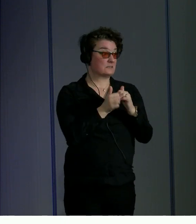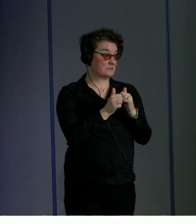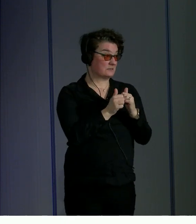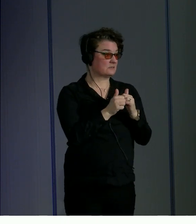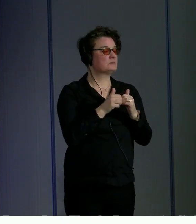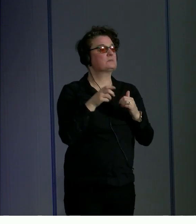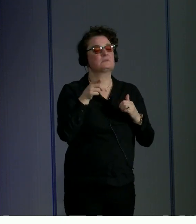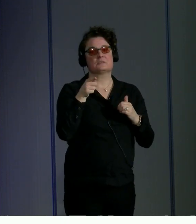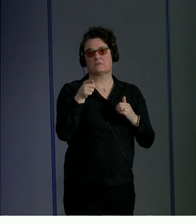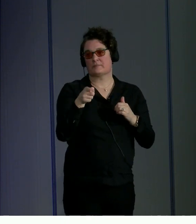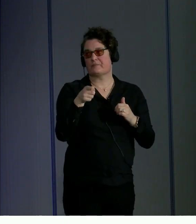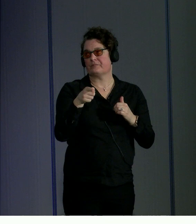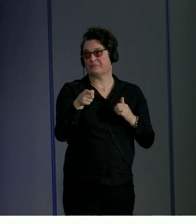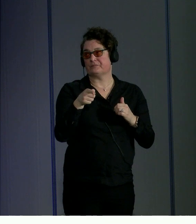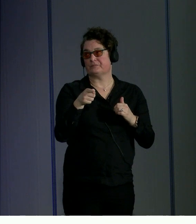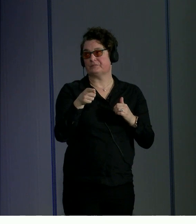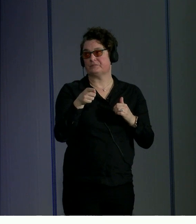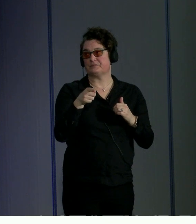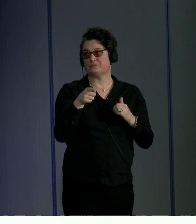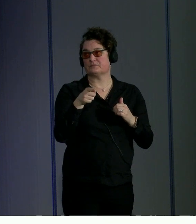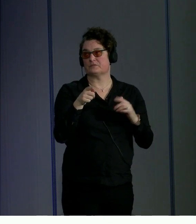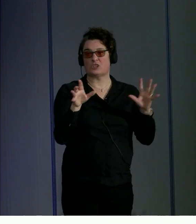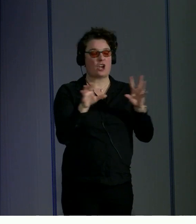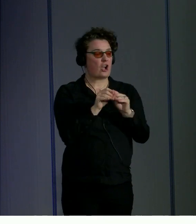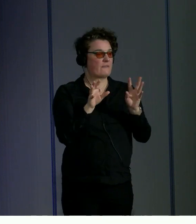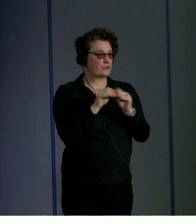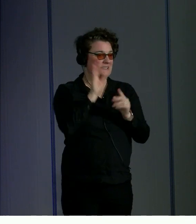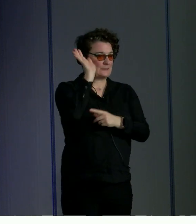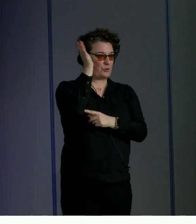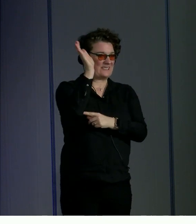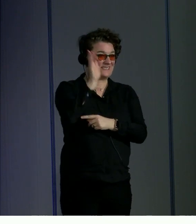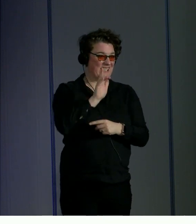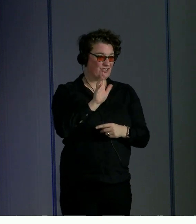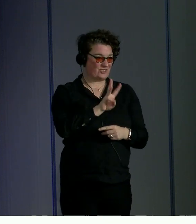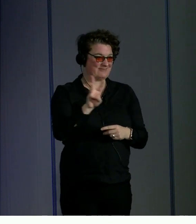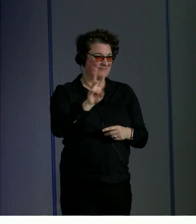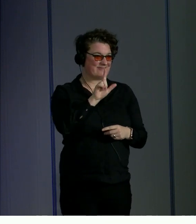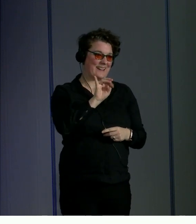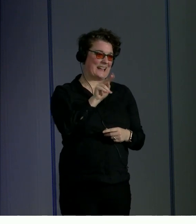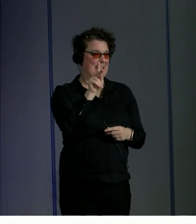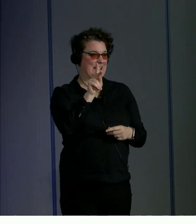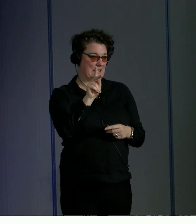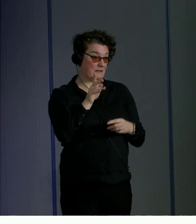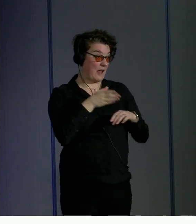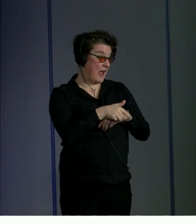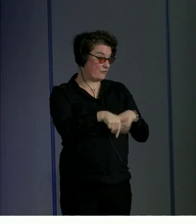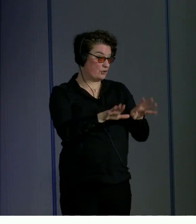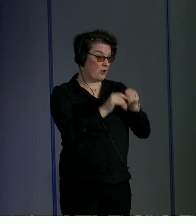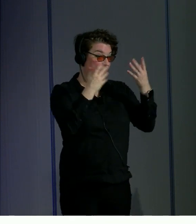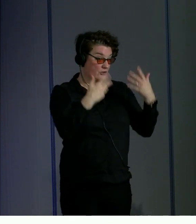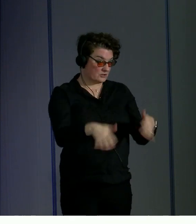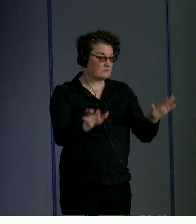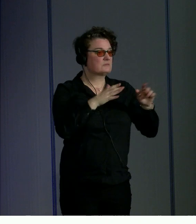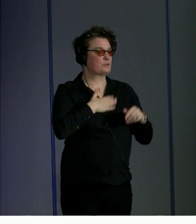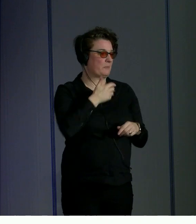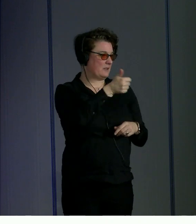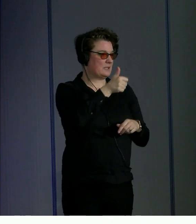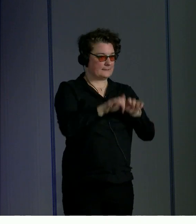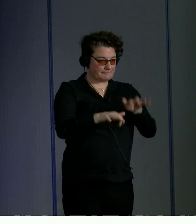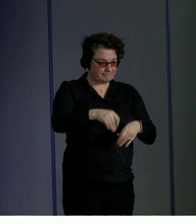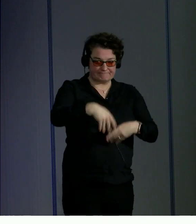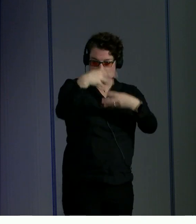conference presentation link after the conference is over. So please visit back to the description,